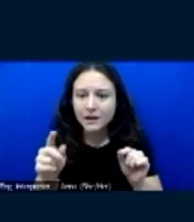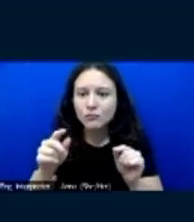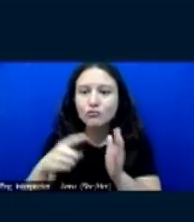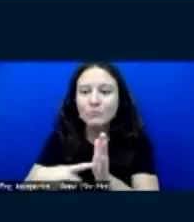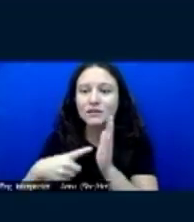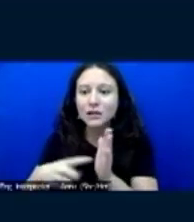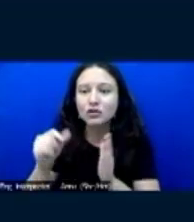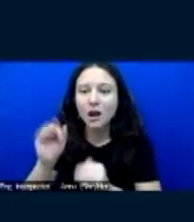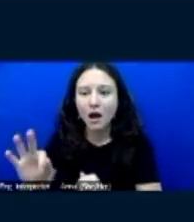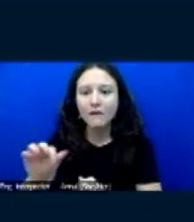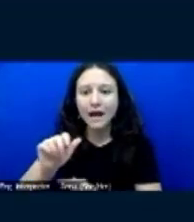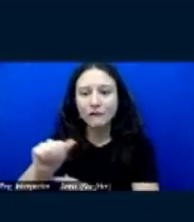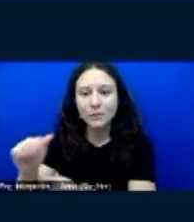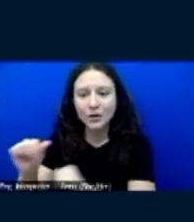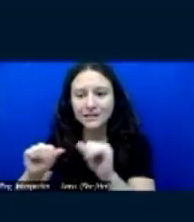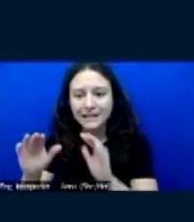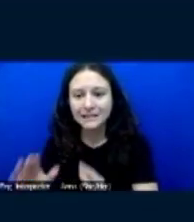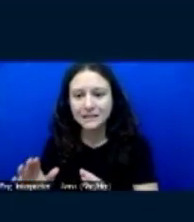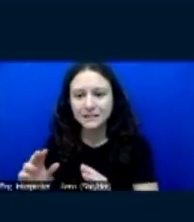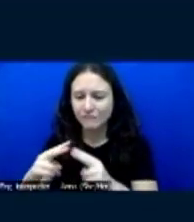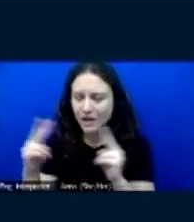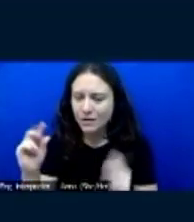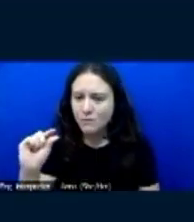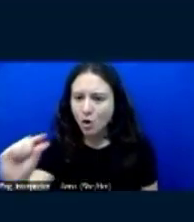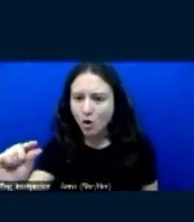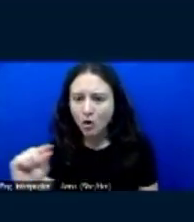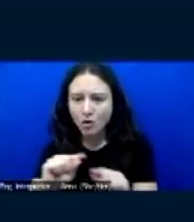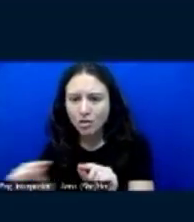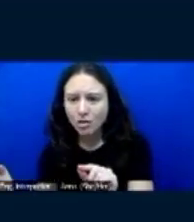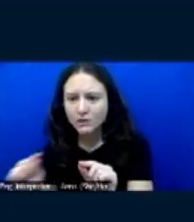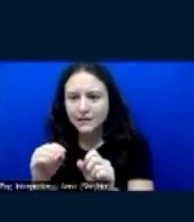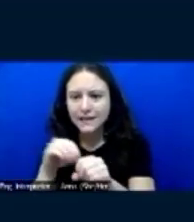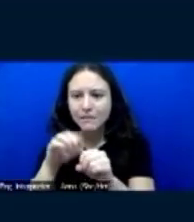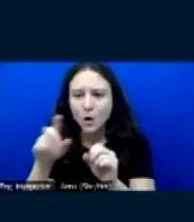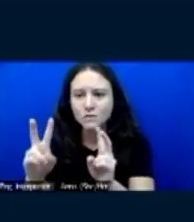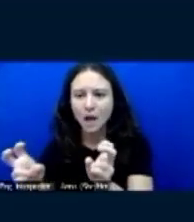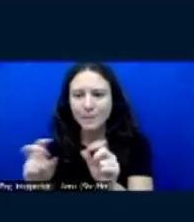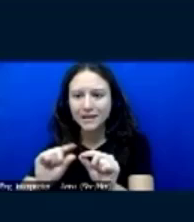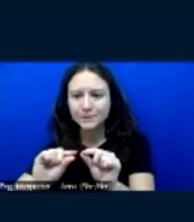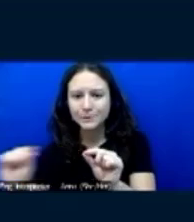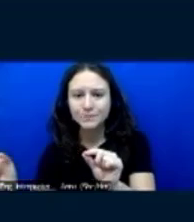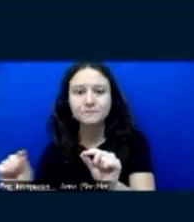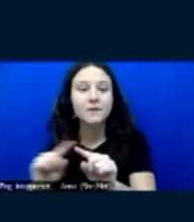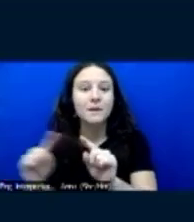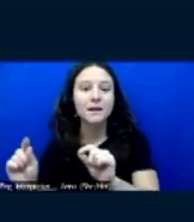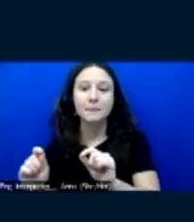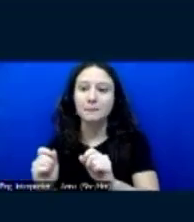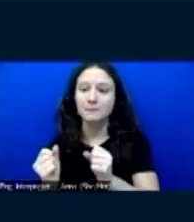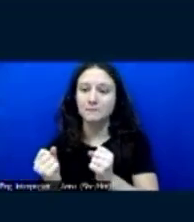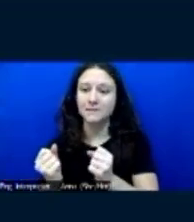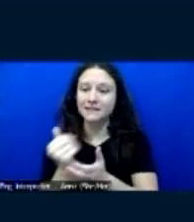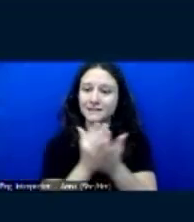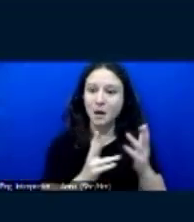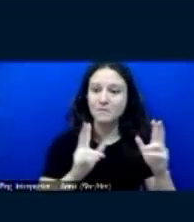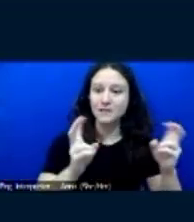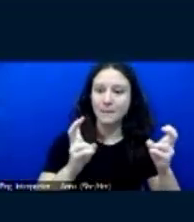But there's a small number of topics where you do get a pretty significant number of applications from black scientists.